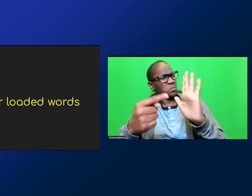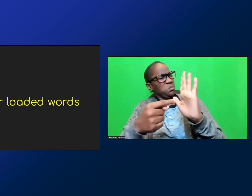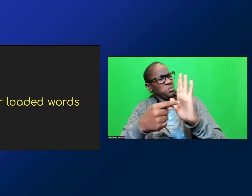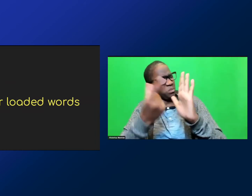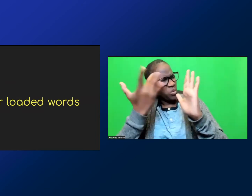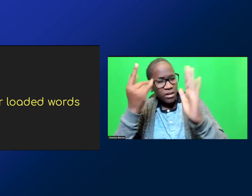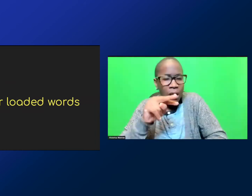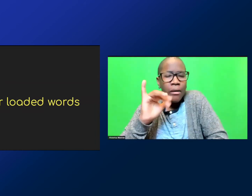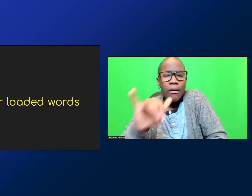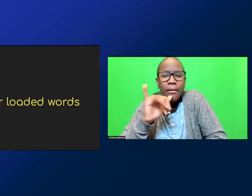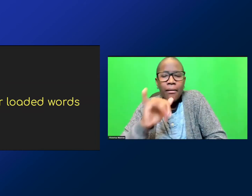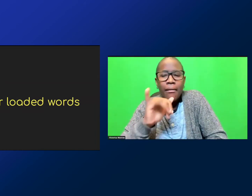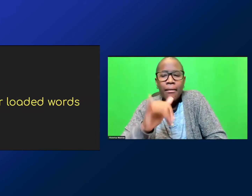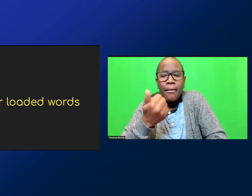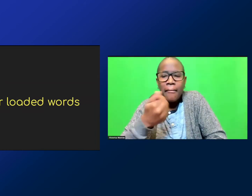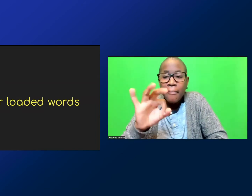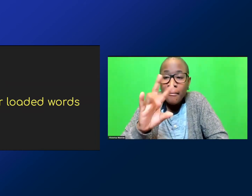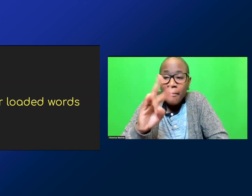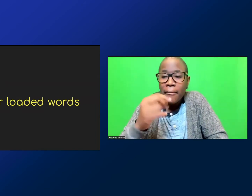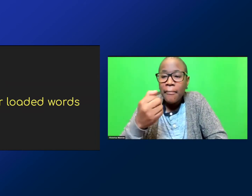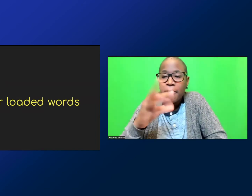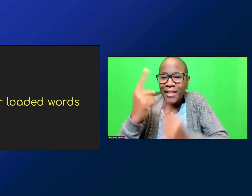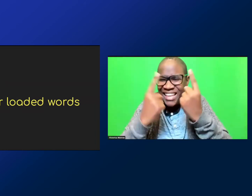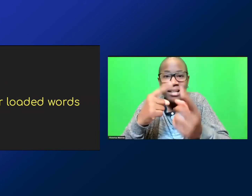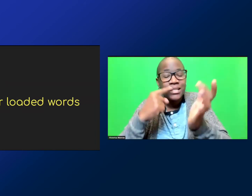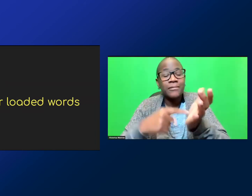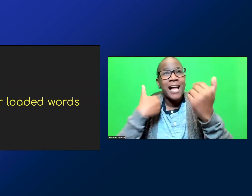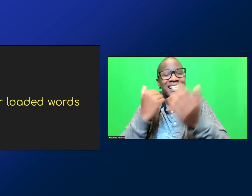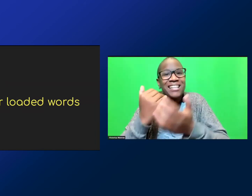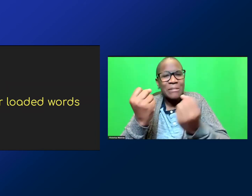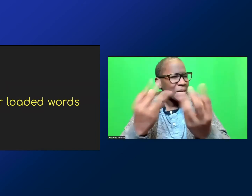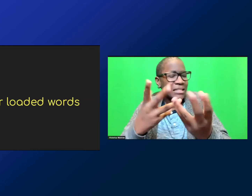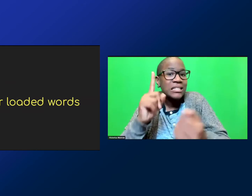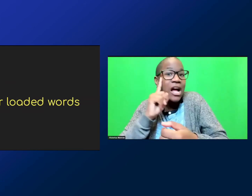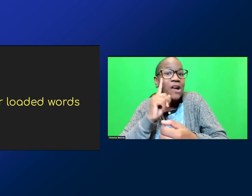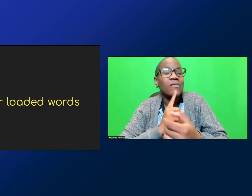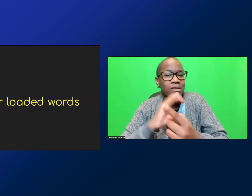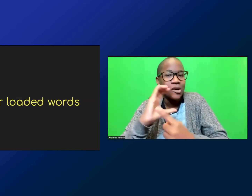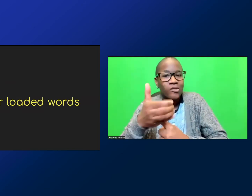it's also worth looking at the copyright date now sometimes i'll read a book and it'll kind of